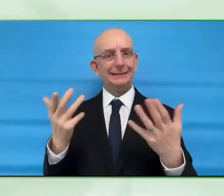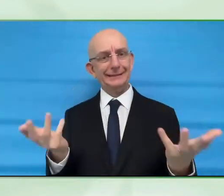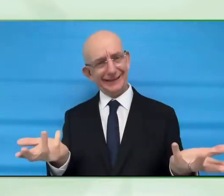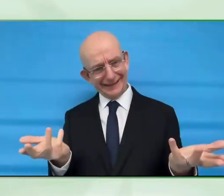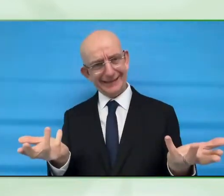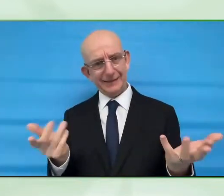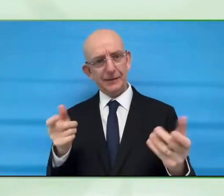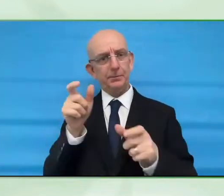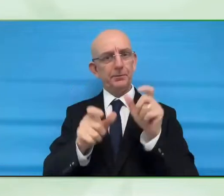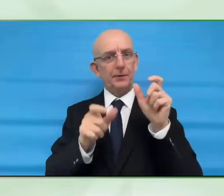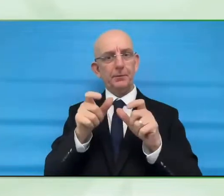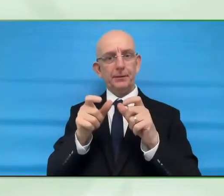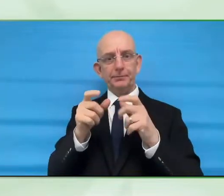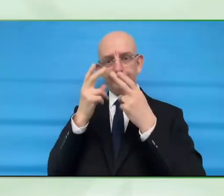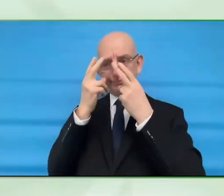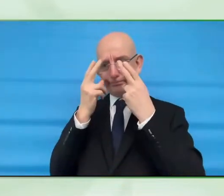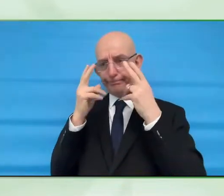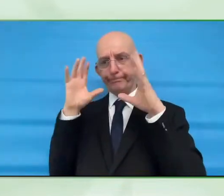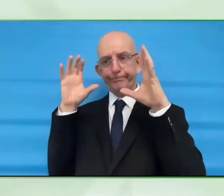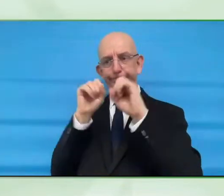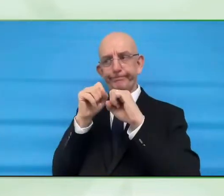sensory preferences or learning styles.